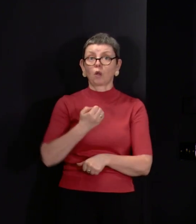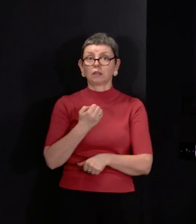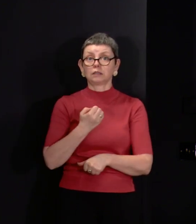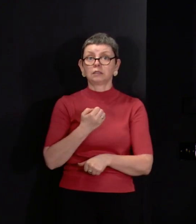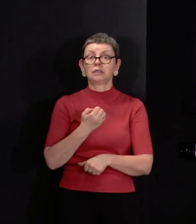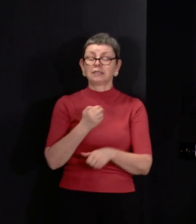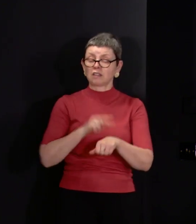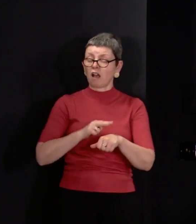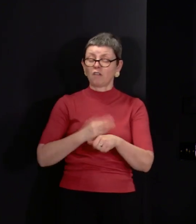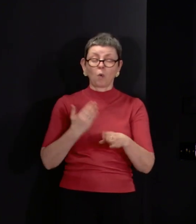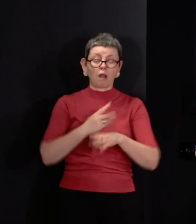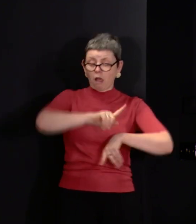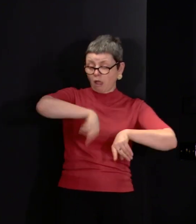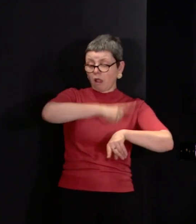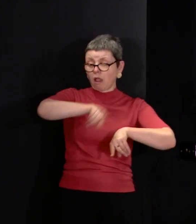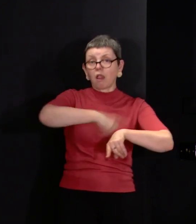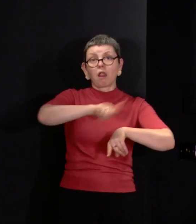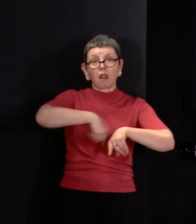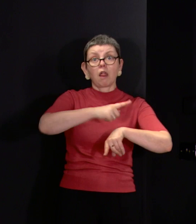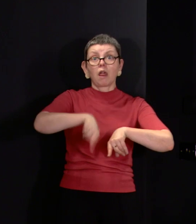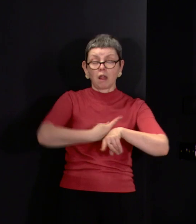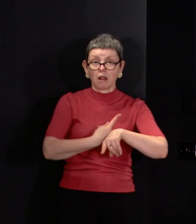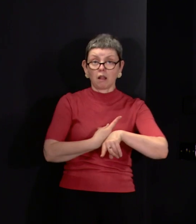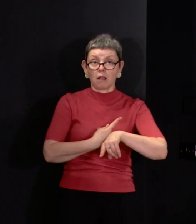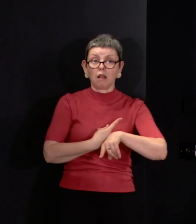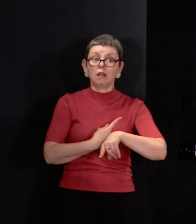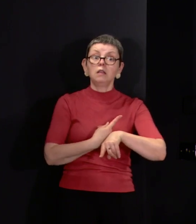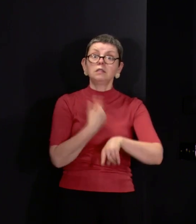working around the clock, at times putting themselves in harm's way to